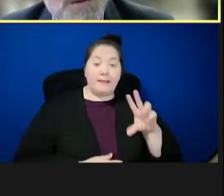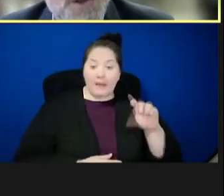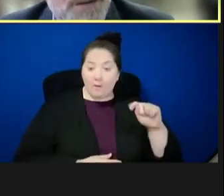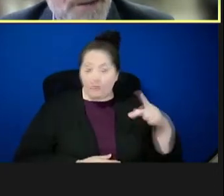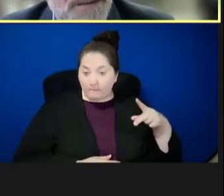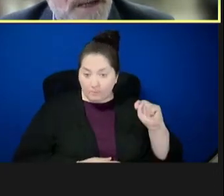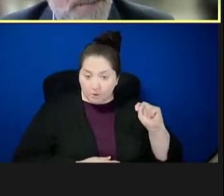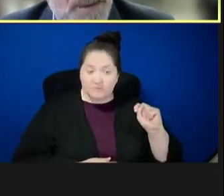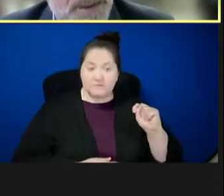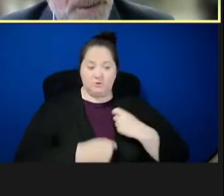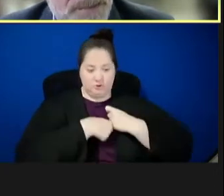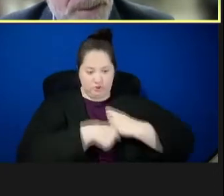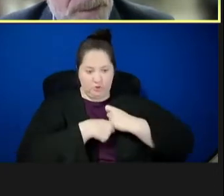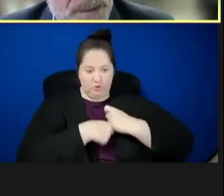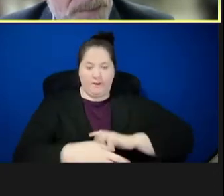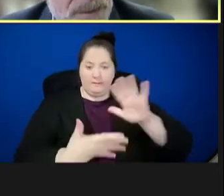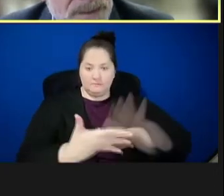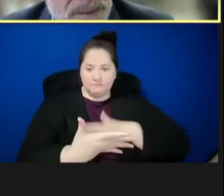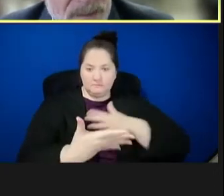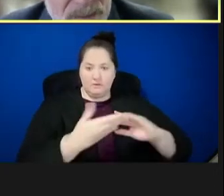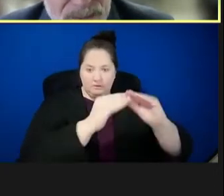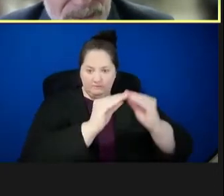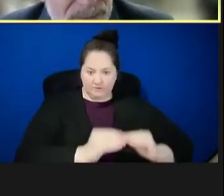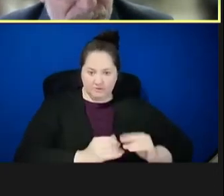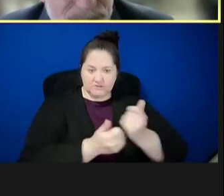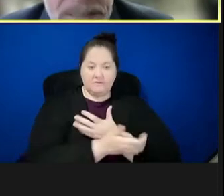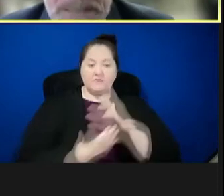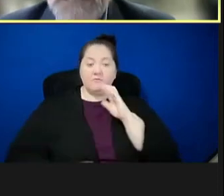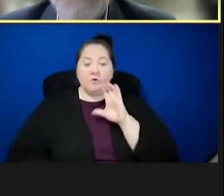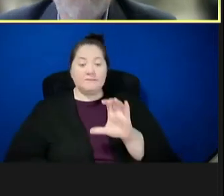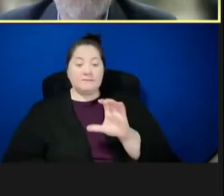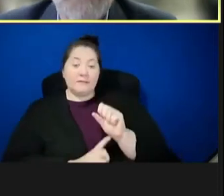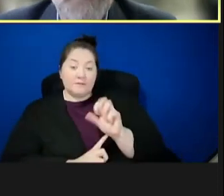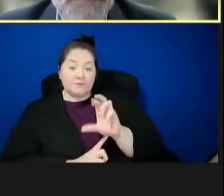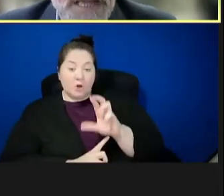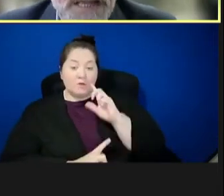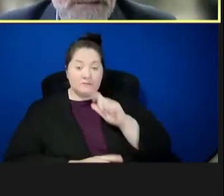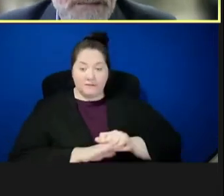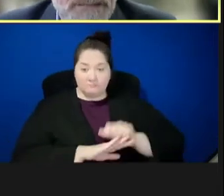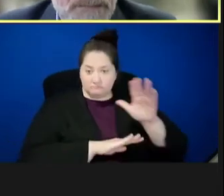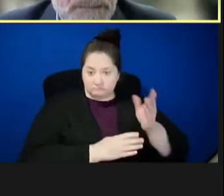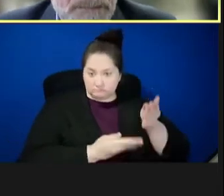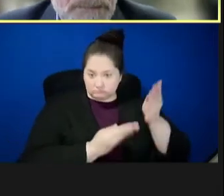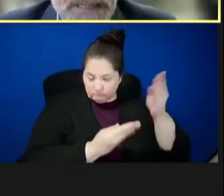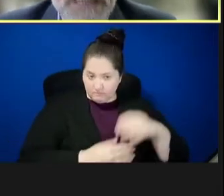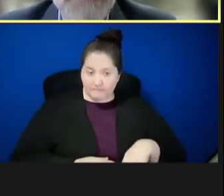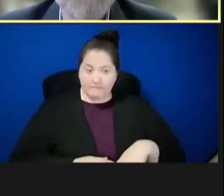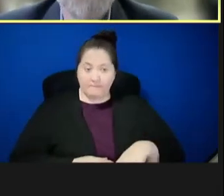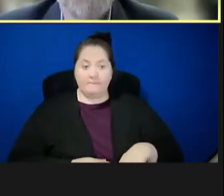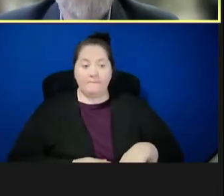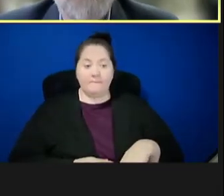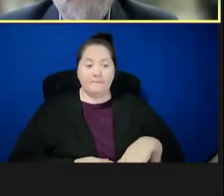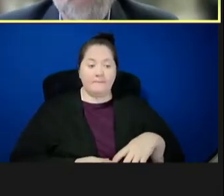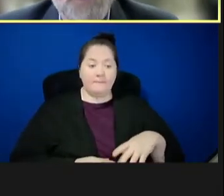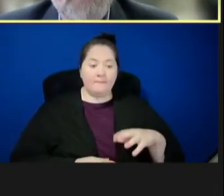generate the tables, lists, and figures for the CSRs and the submission. and really leveraging